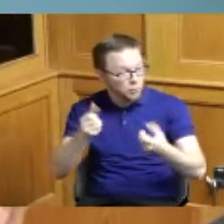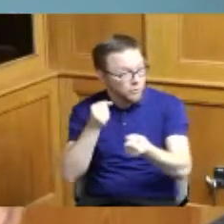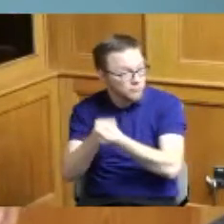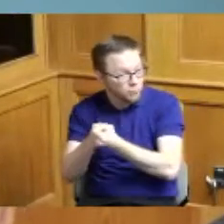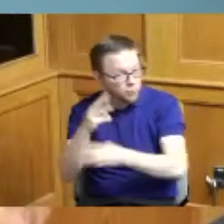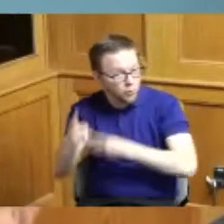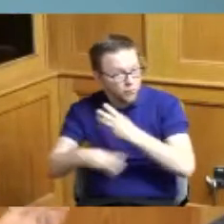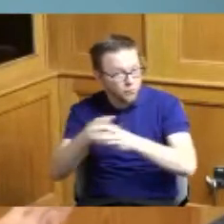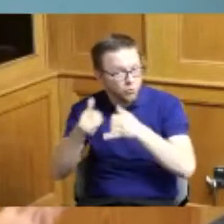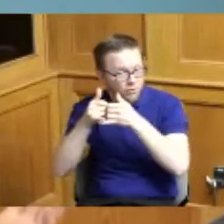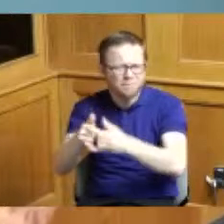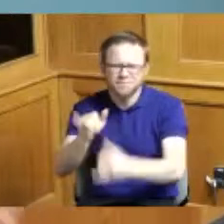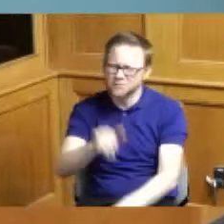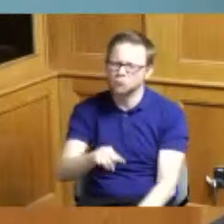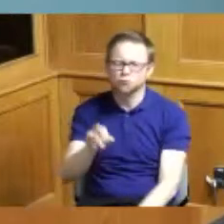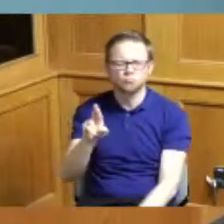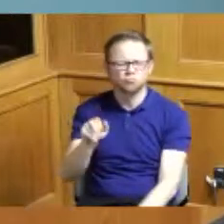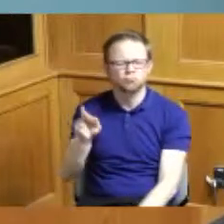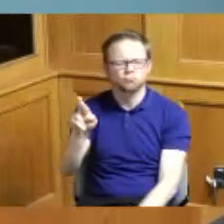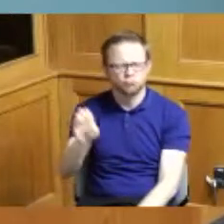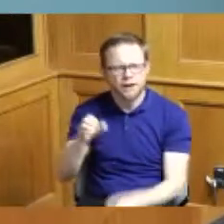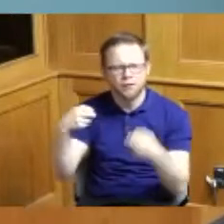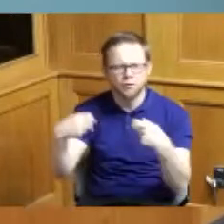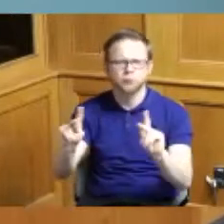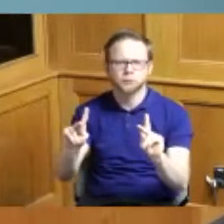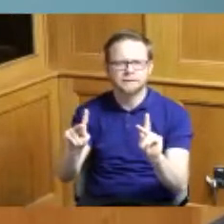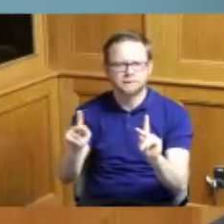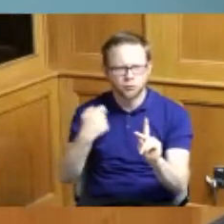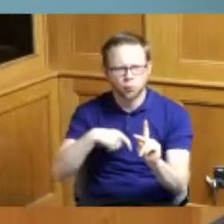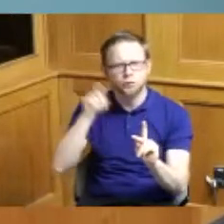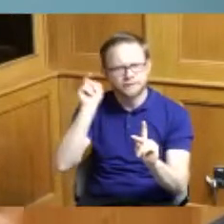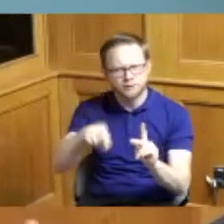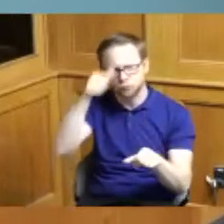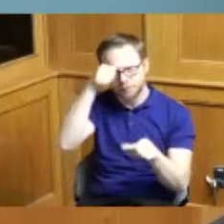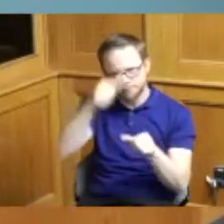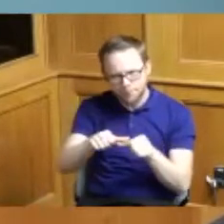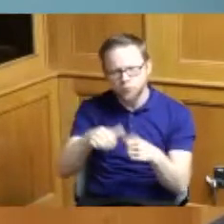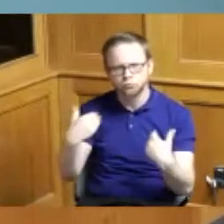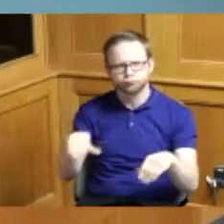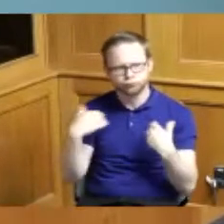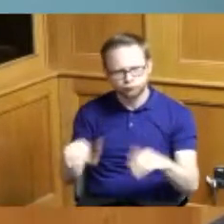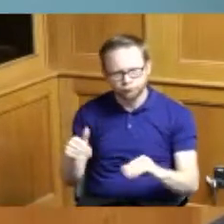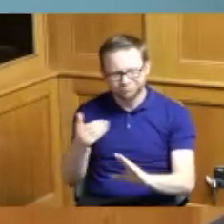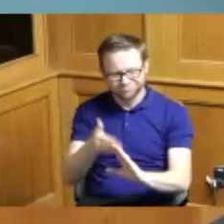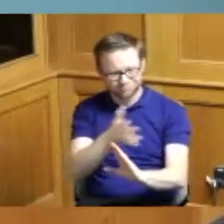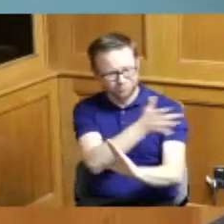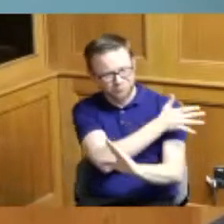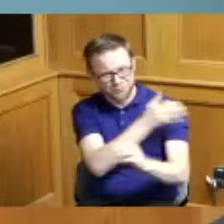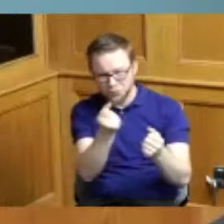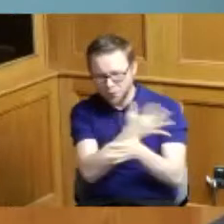so we need not to lose sight of where we are and where we've come from no matter how this vote goes